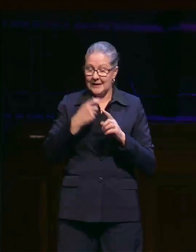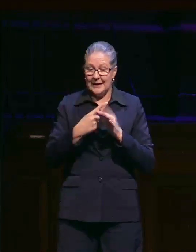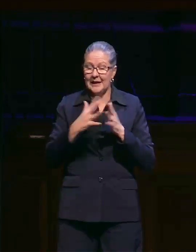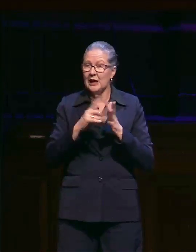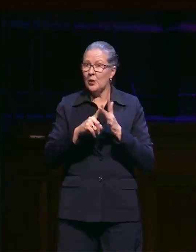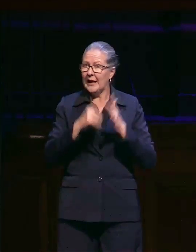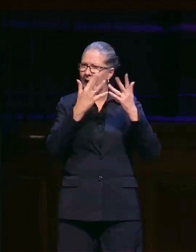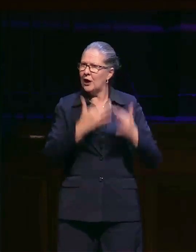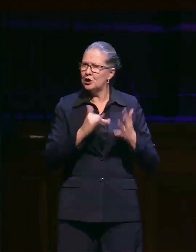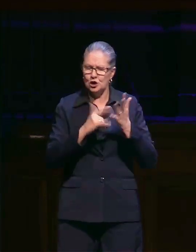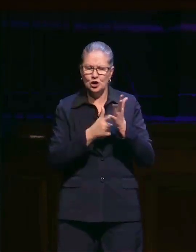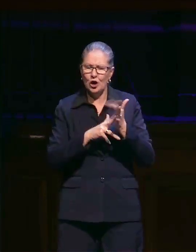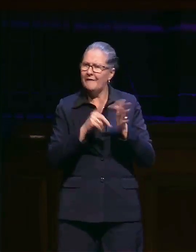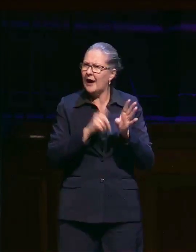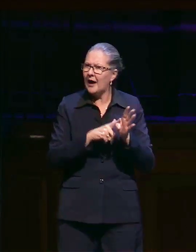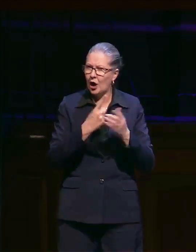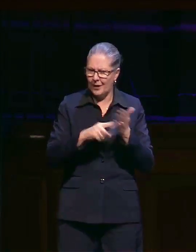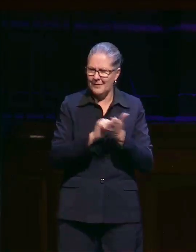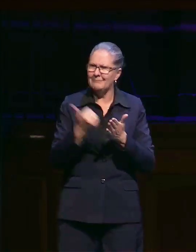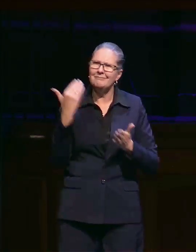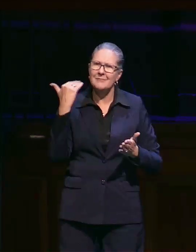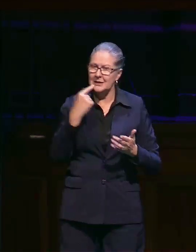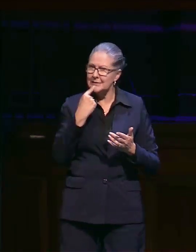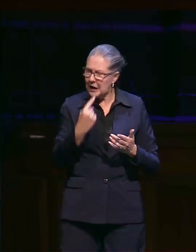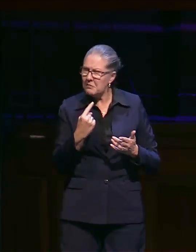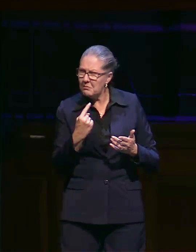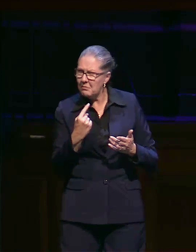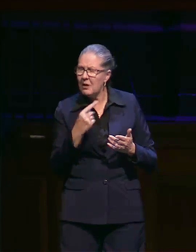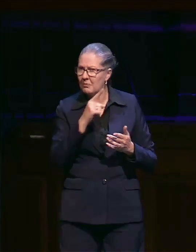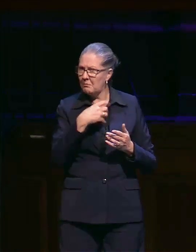published only weeks ago shows New Zealanders of increasing trust in the